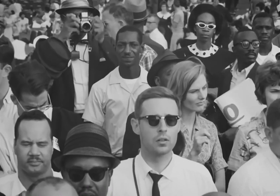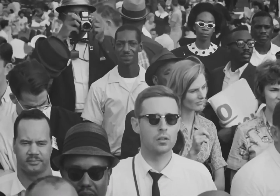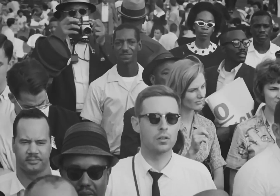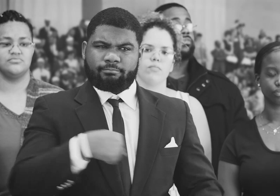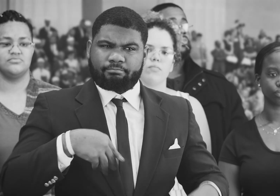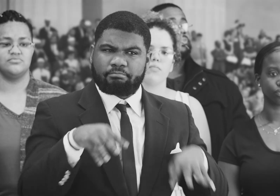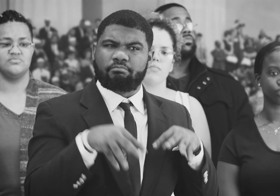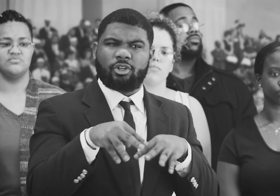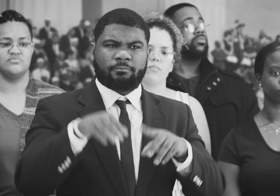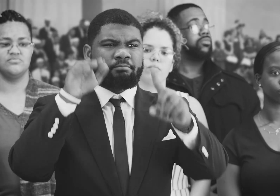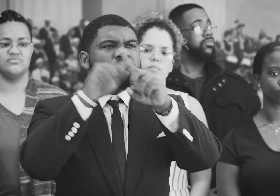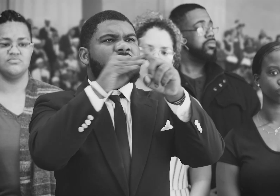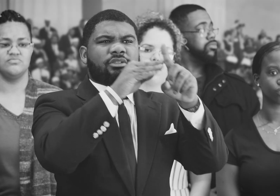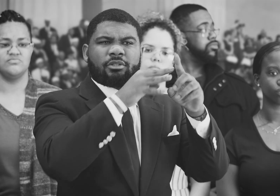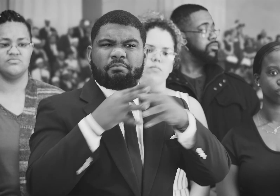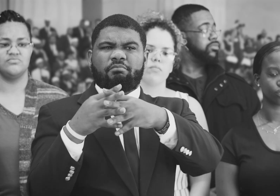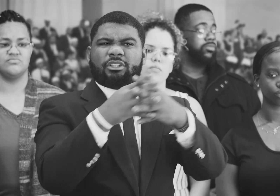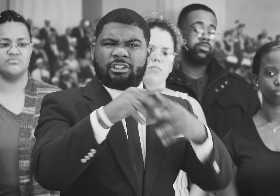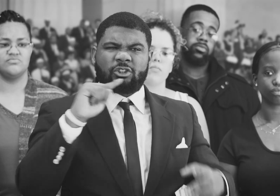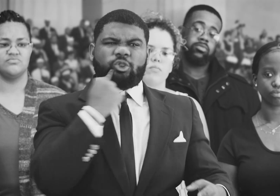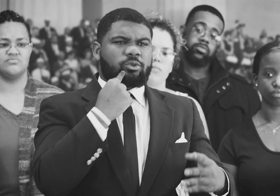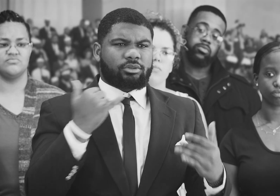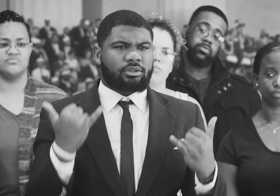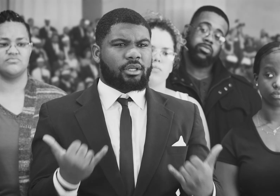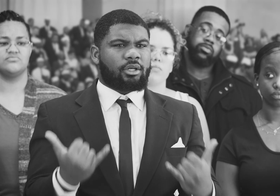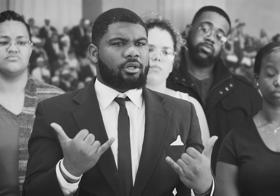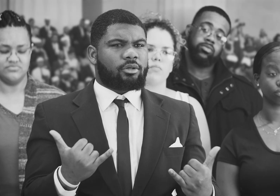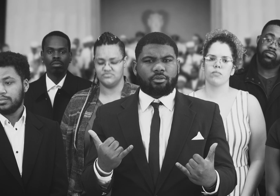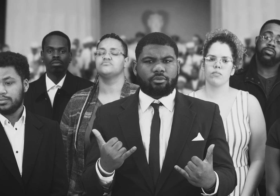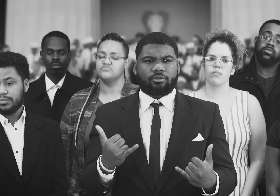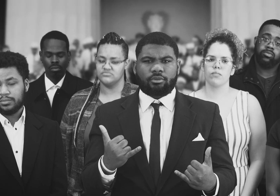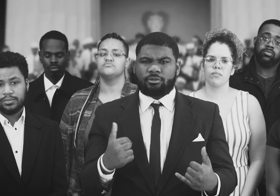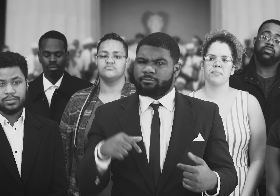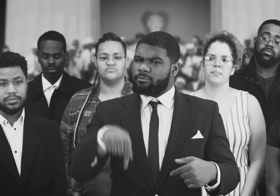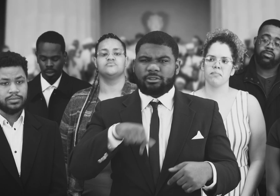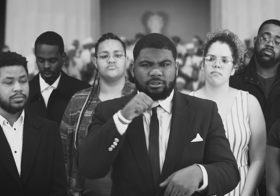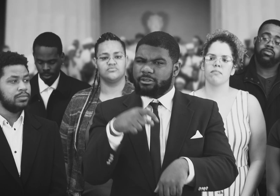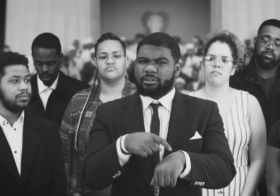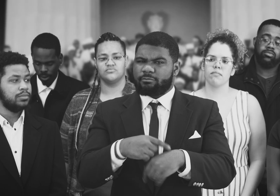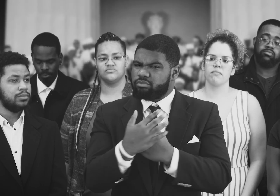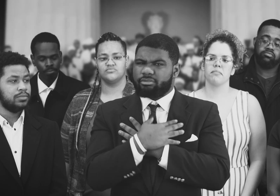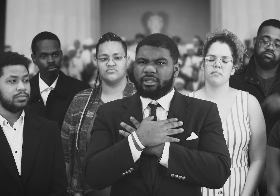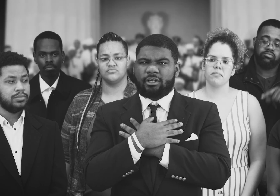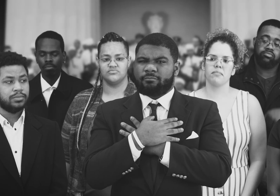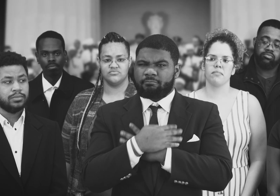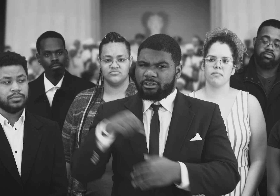We have also come to this hallowed spot to remind America of the fierce urgency of now. This is no time to engage in the luxury of cooling off or to take the tranquilizing drug of gradualism.